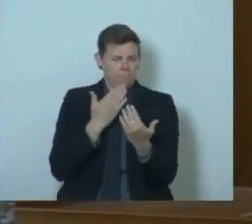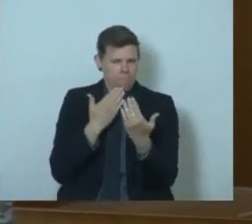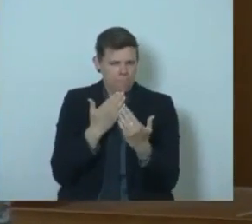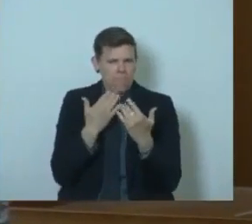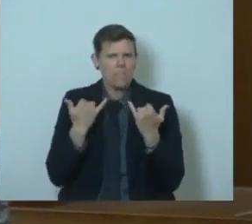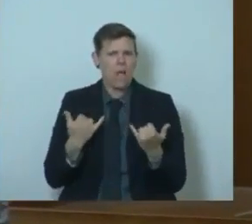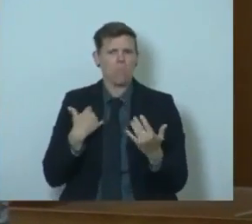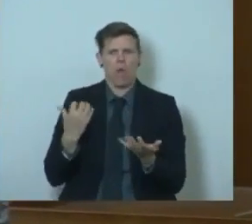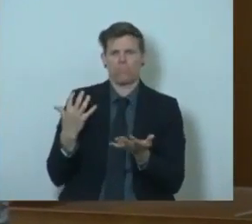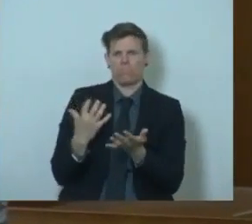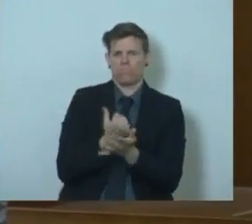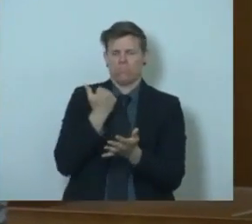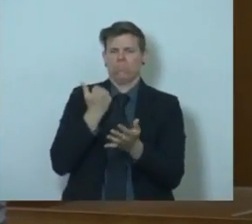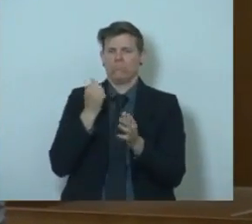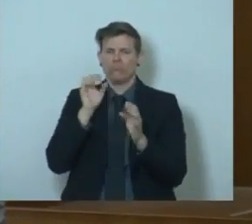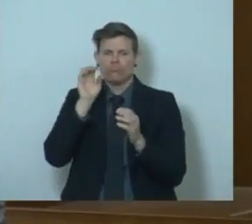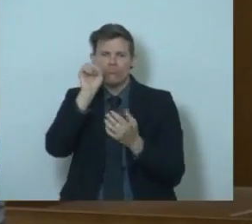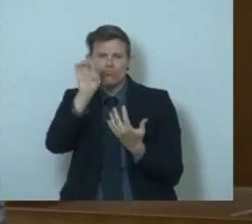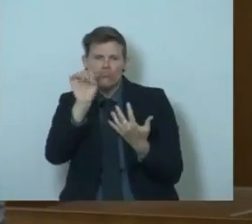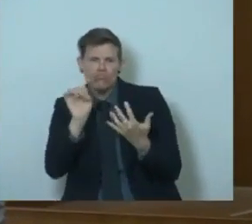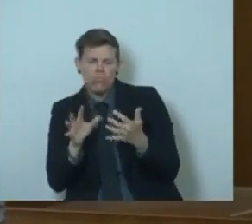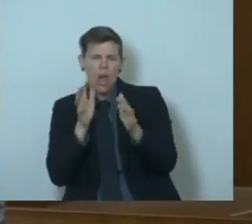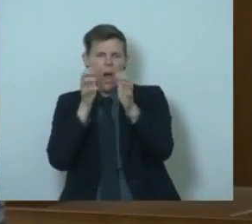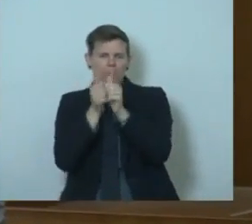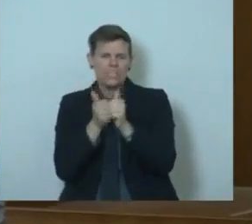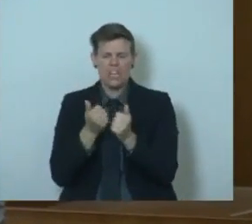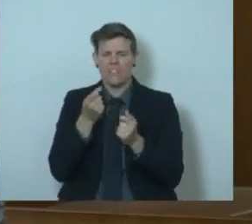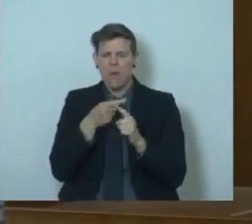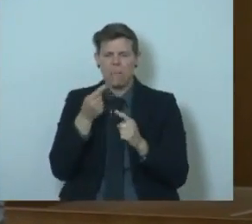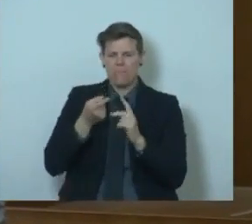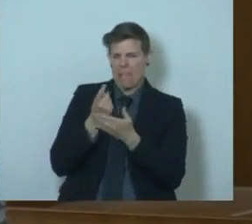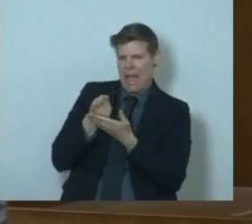THIS IS AN UPDATE OF CASE PROGRESS.